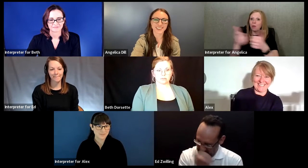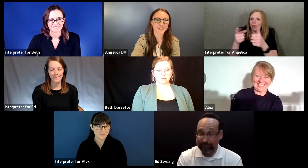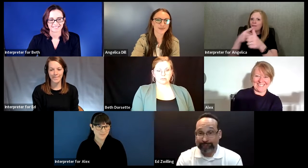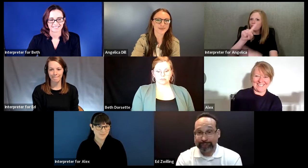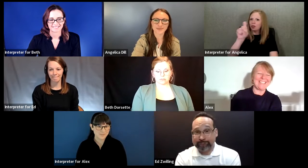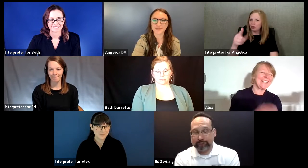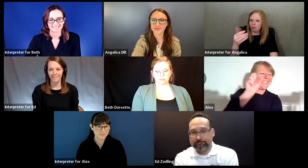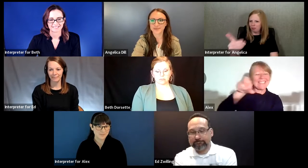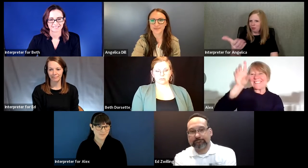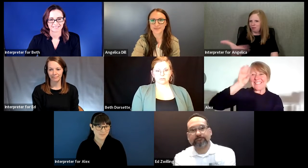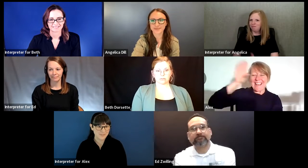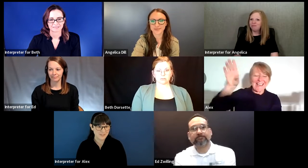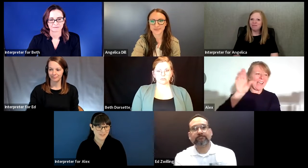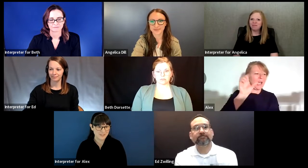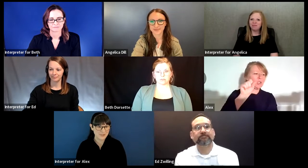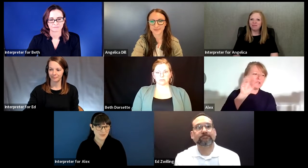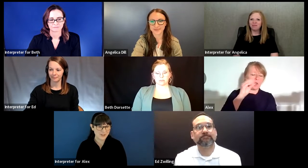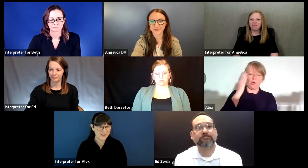Sure. Hello; hello.